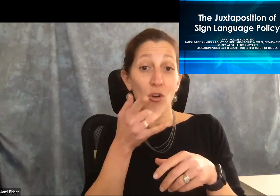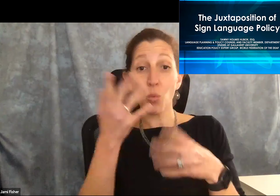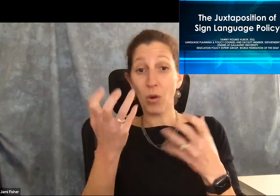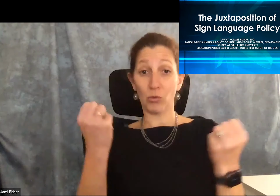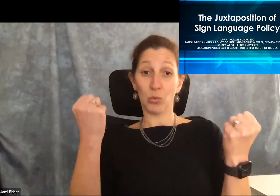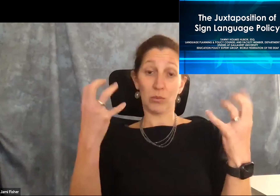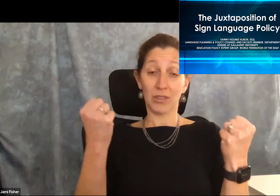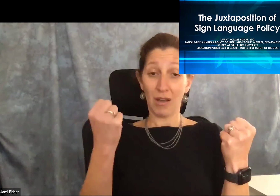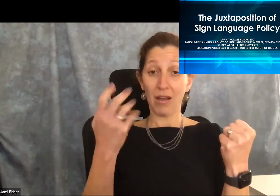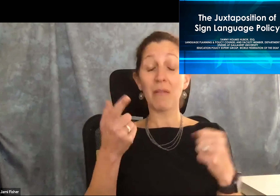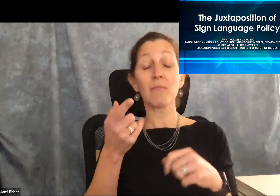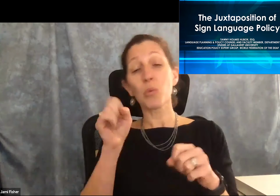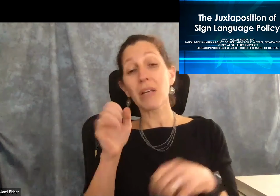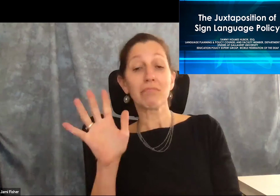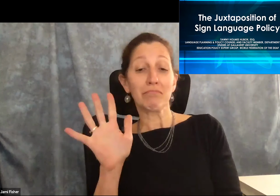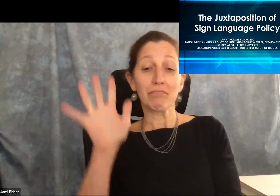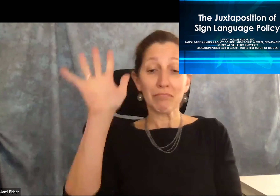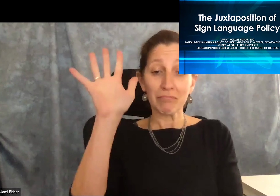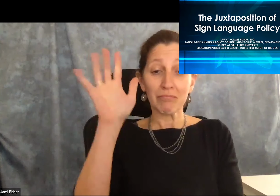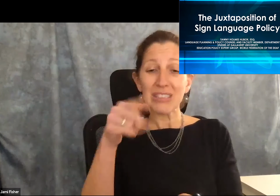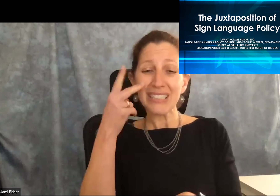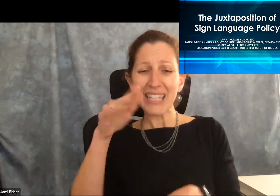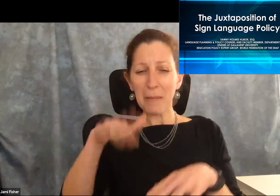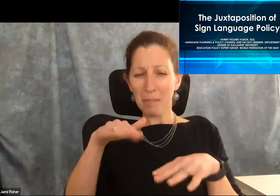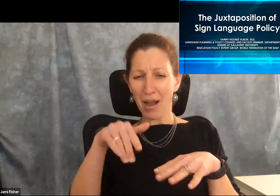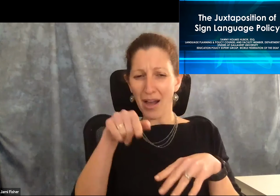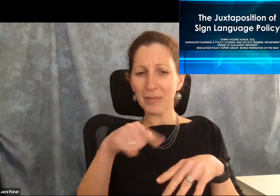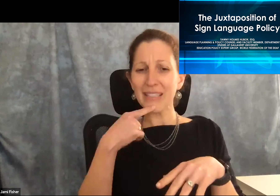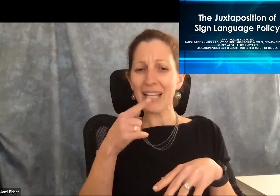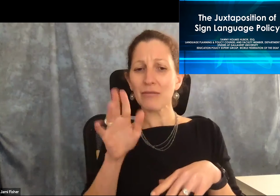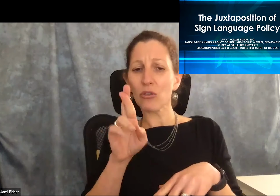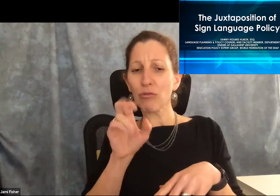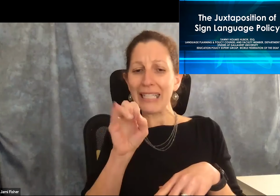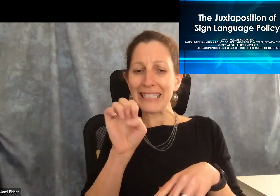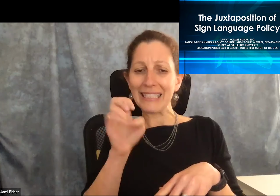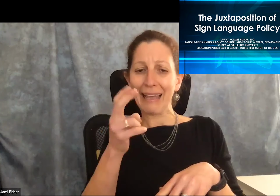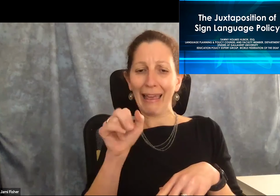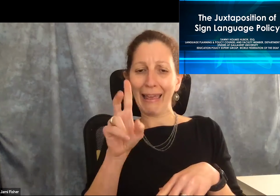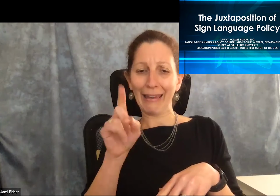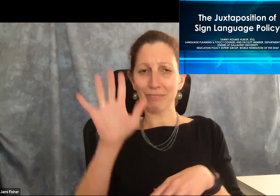Or, if you would rather ask your question and American sign language use the raise your hand feature at the bottom of your screen,